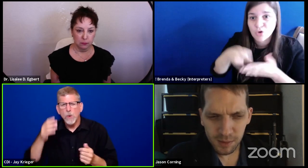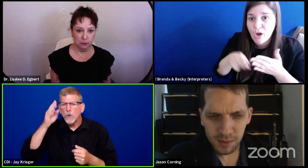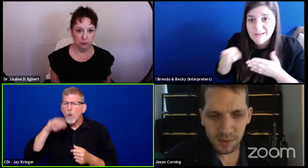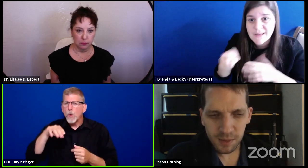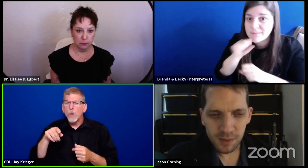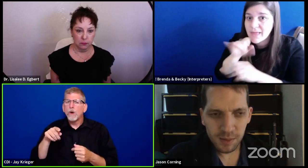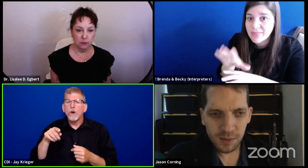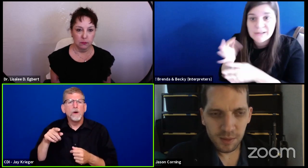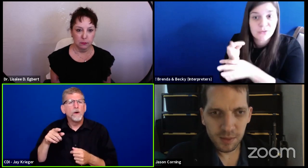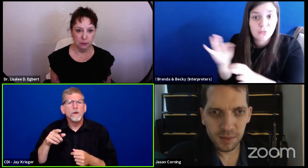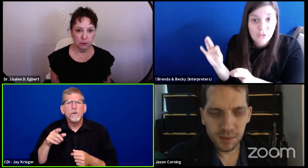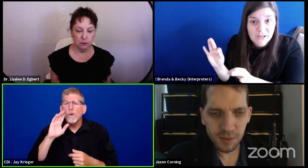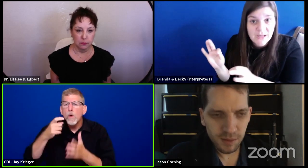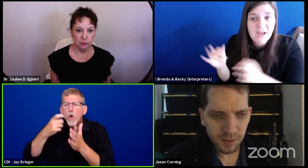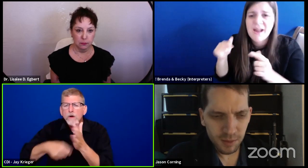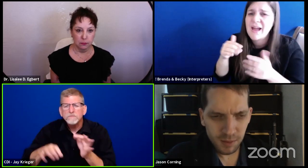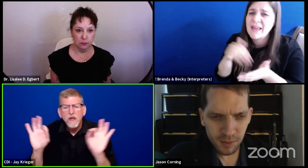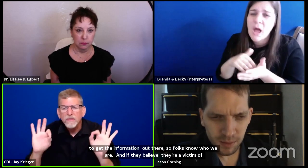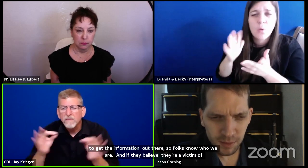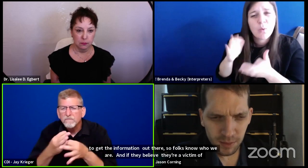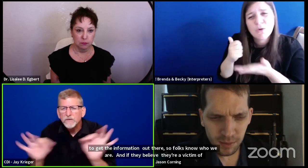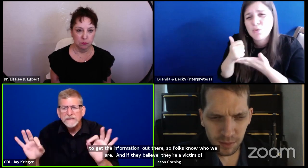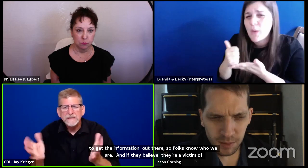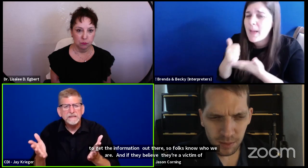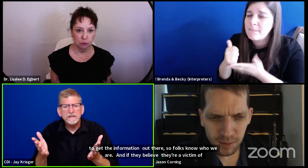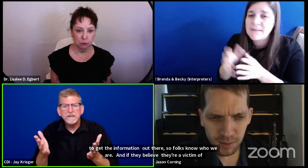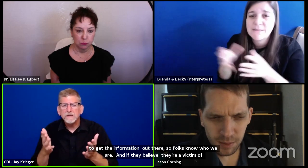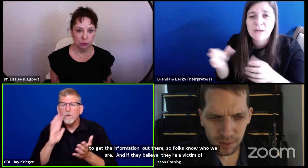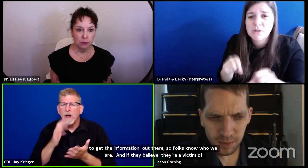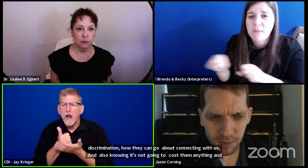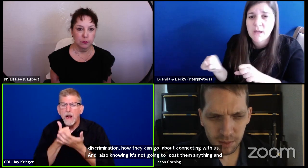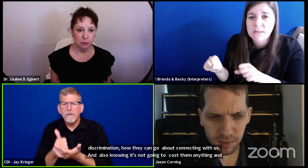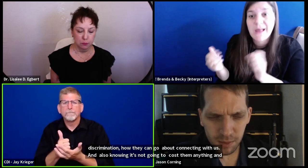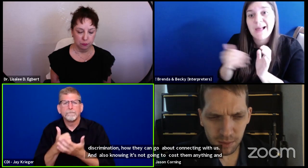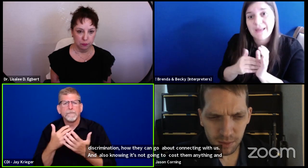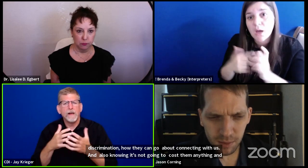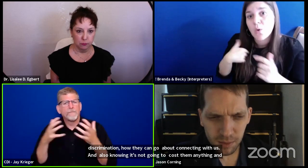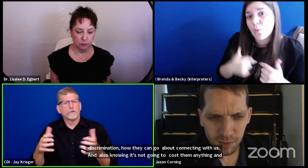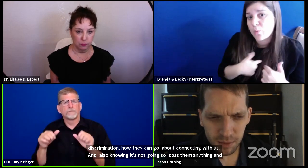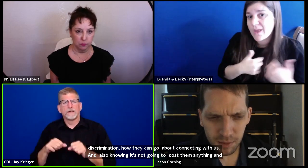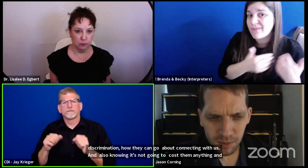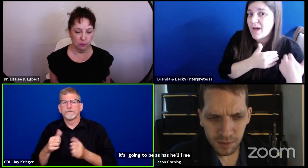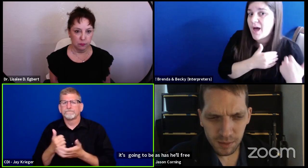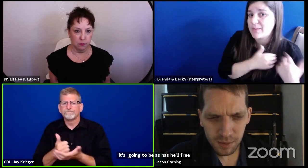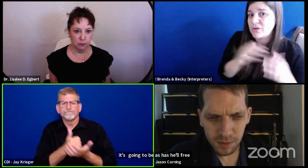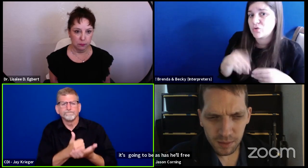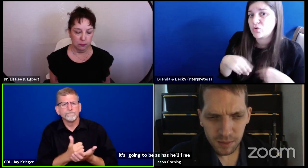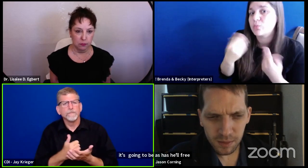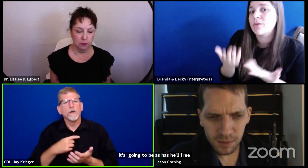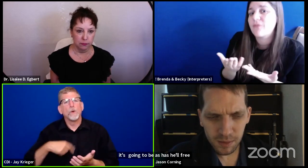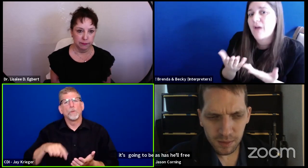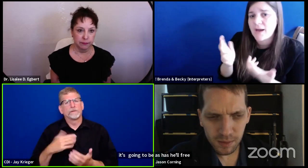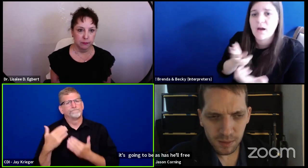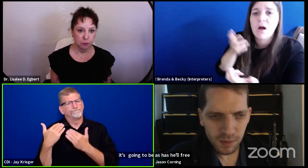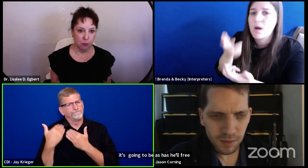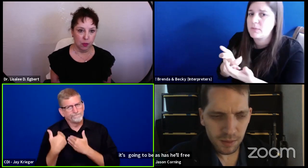as possible because we front load that. We recognize we have an obligation to provide those accommodations from the outset and we do that.